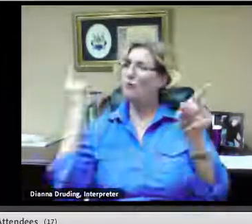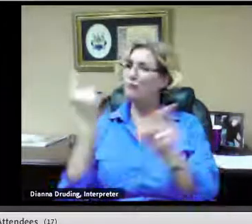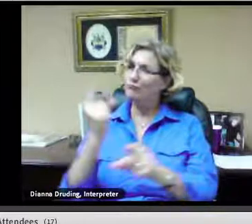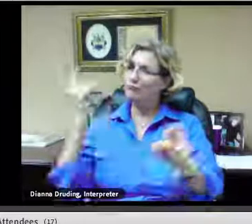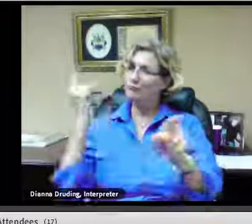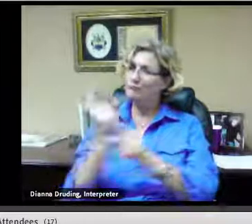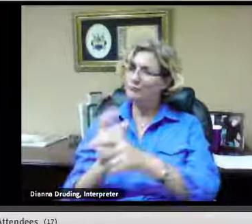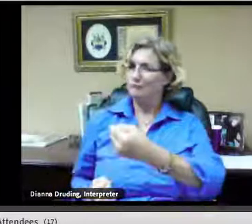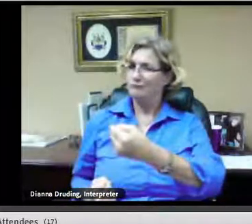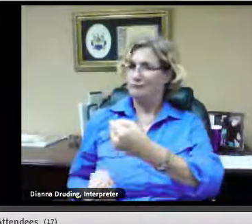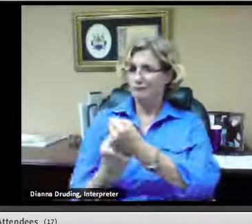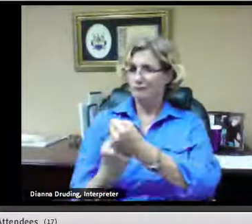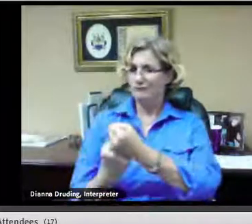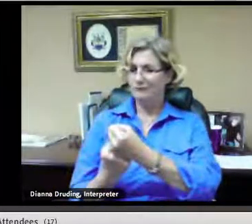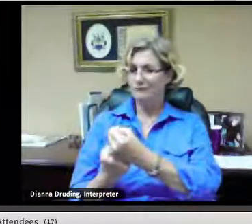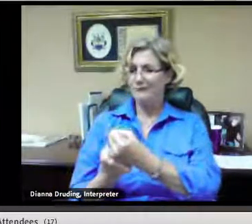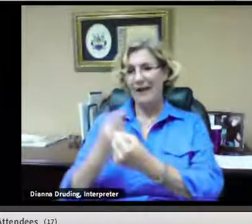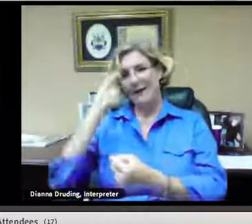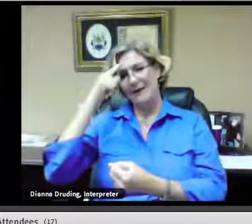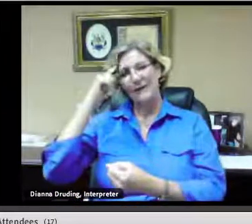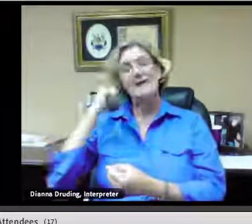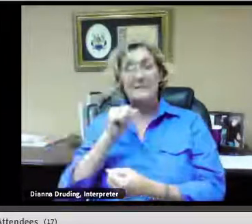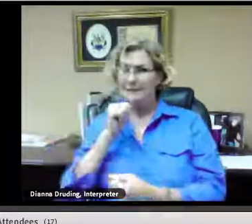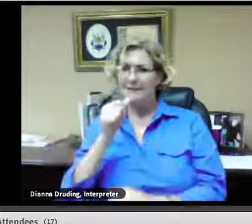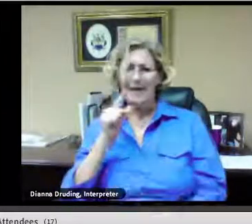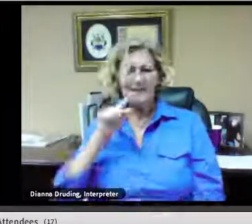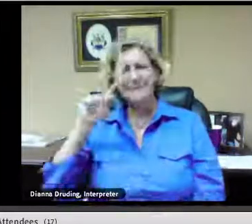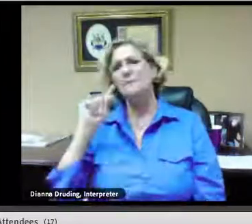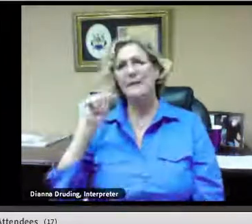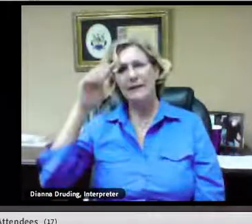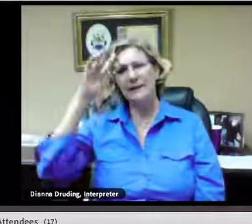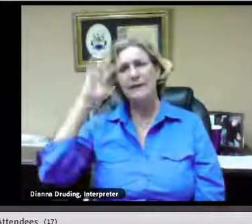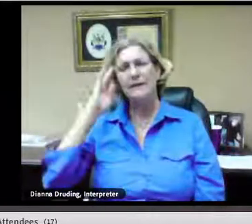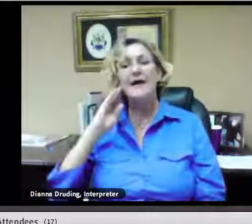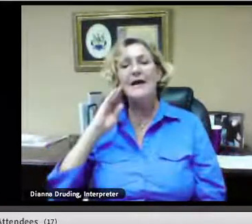It's a subculture. It's got a complete own language.